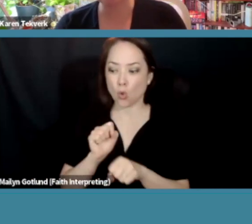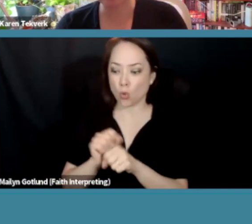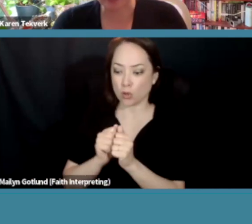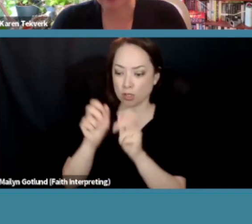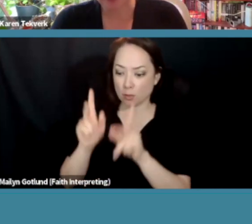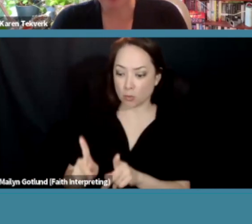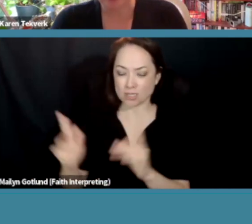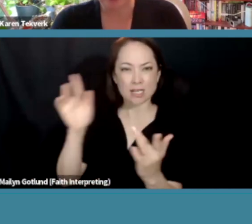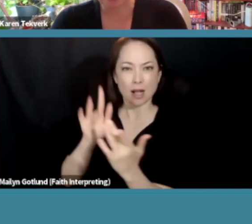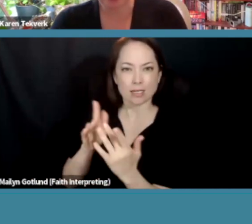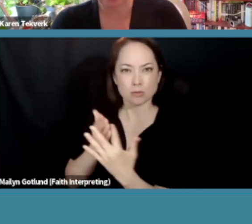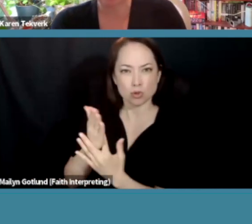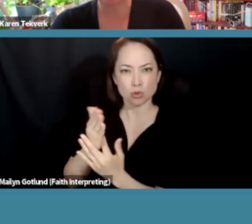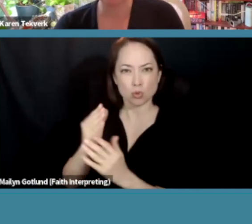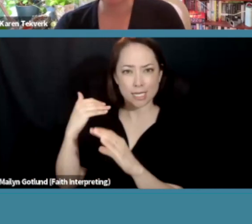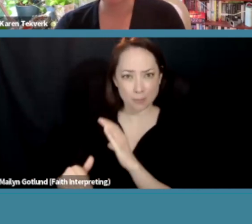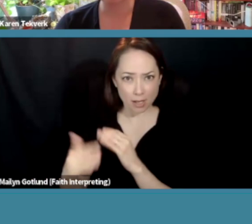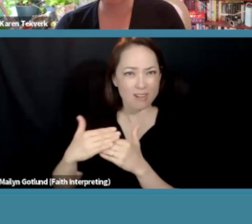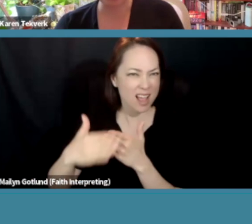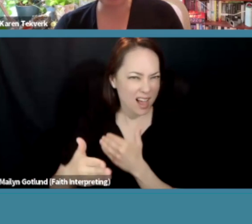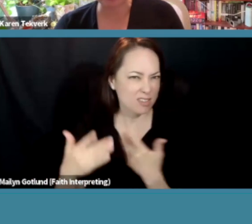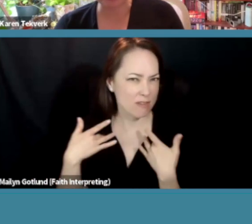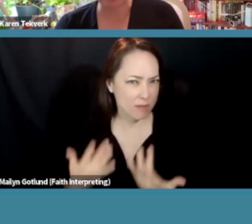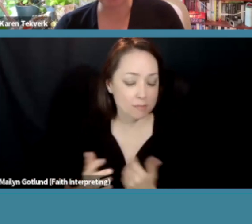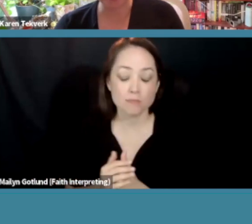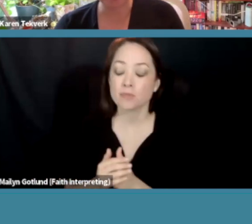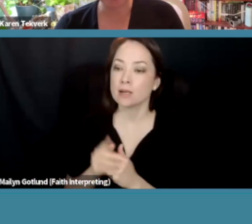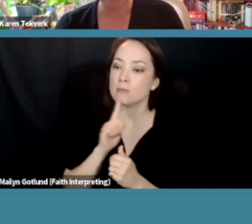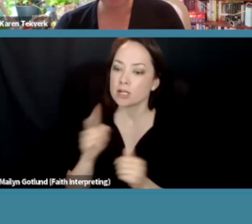via email after the fact and make sure that everything panned out all right.